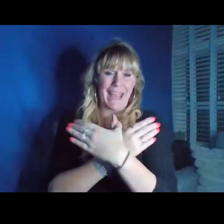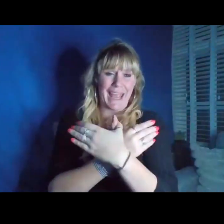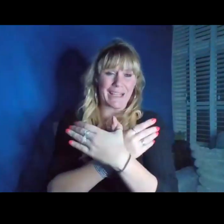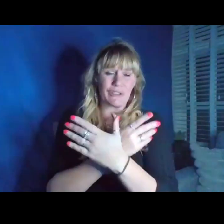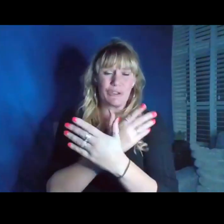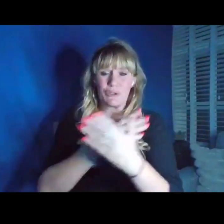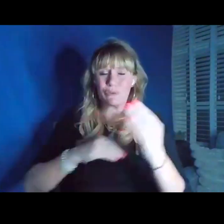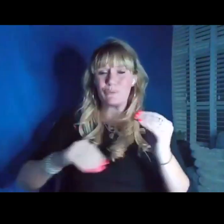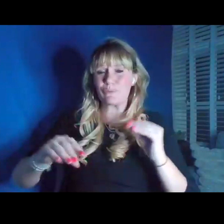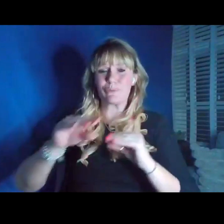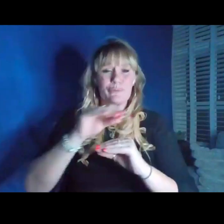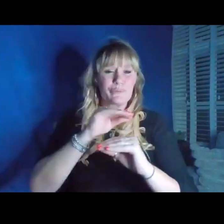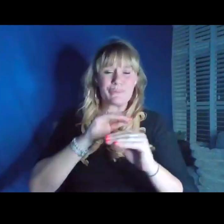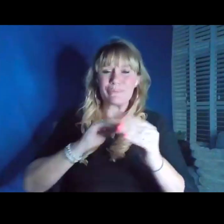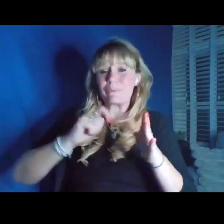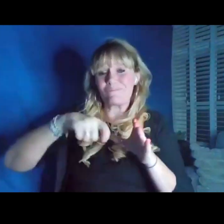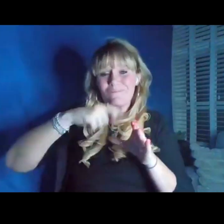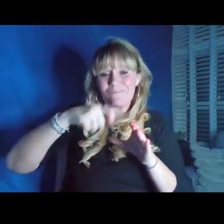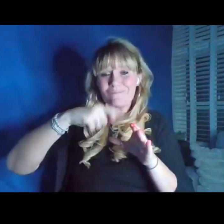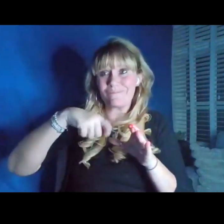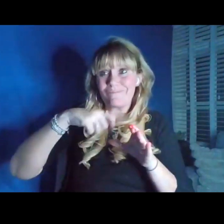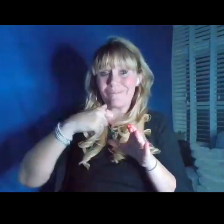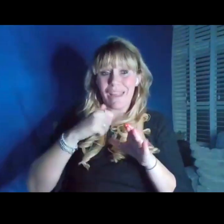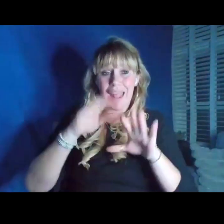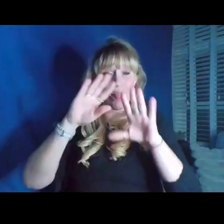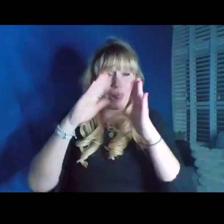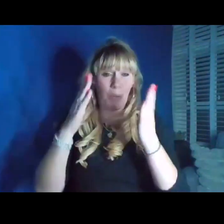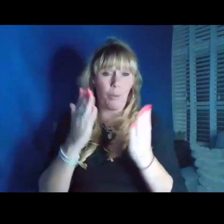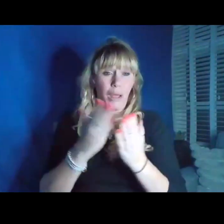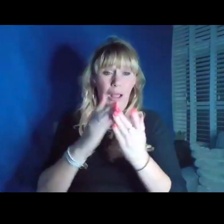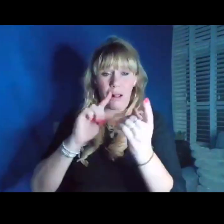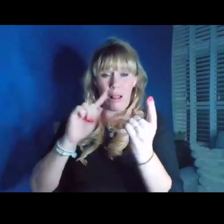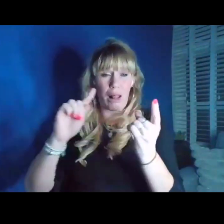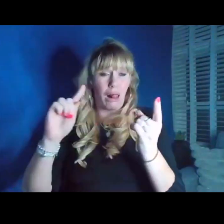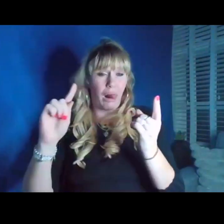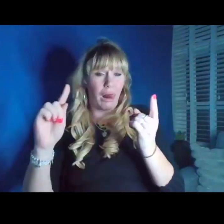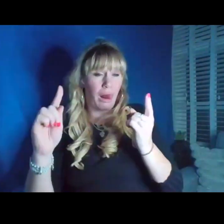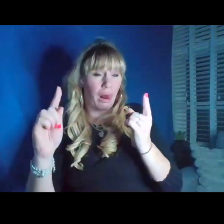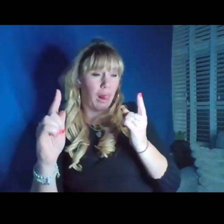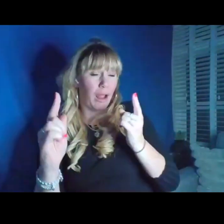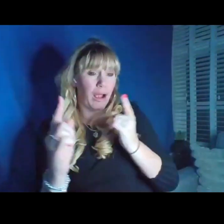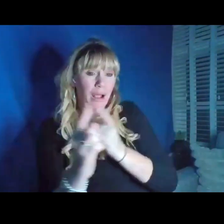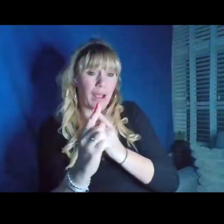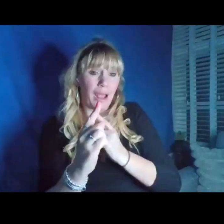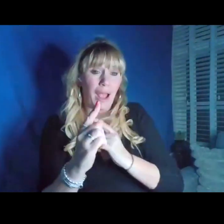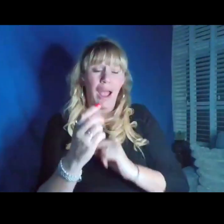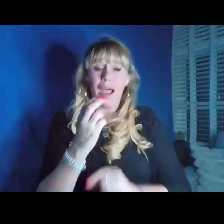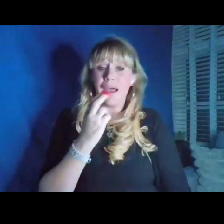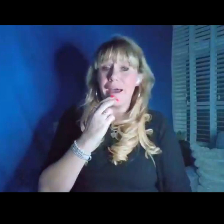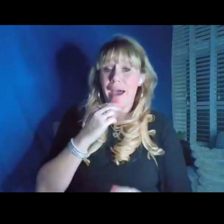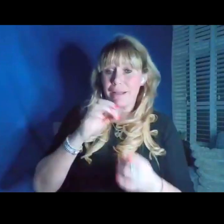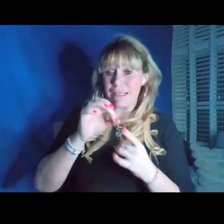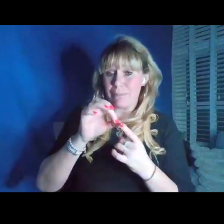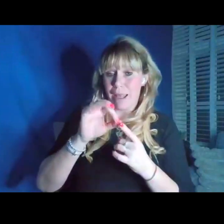and the cruel way the world is turning. Aunty Penny might be on duty but still you say